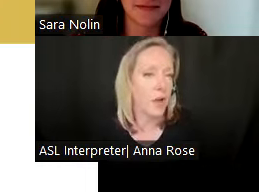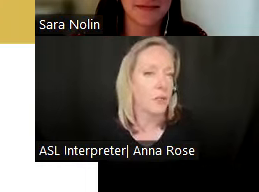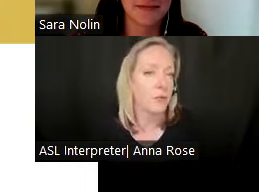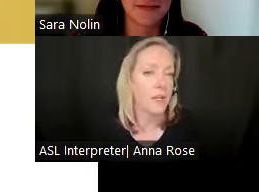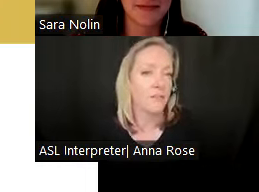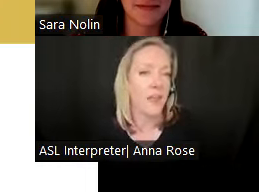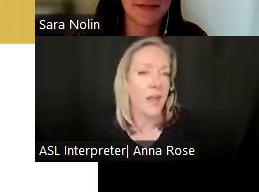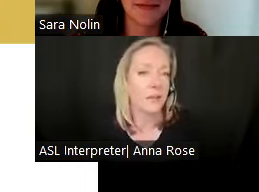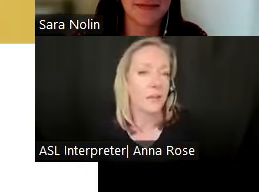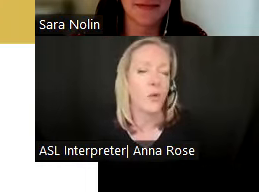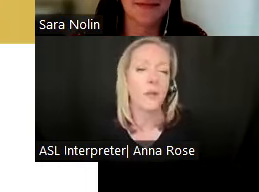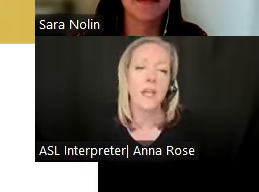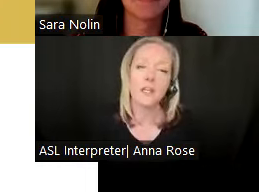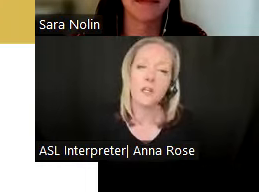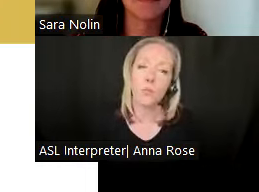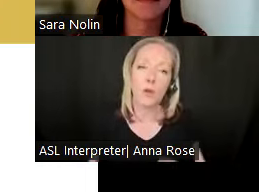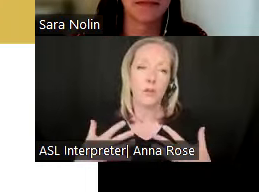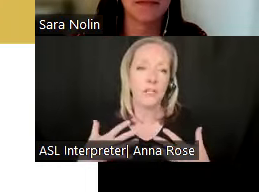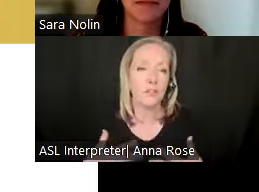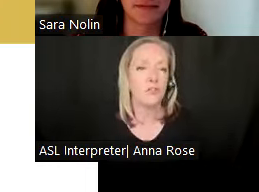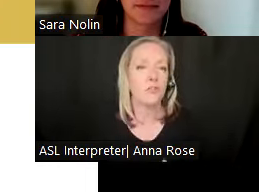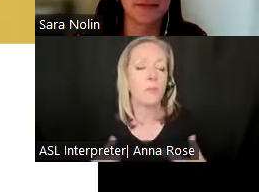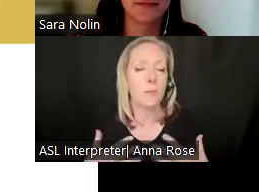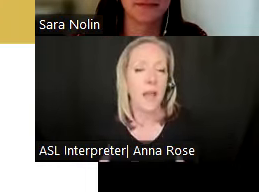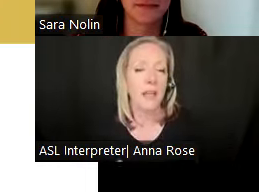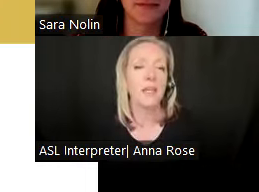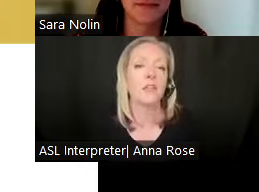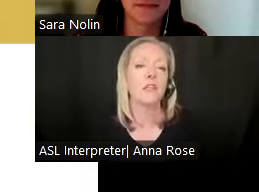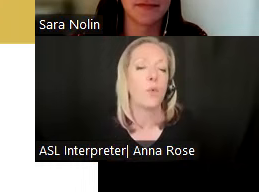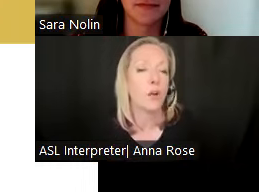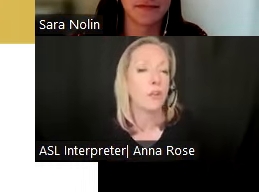they're not really ready for that. So again, we all need to do some unpacking and see where